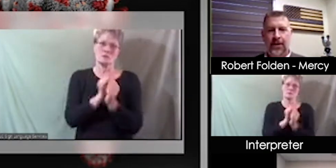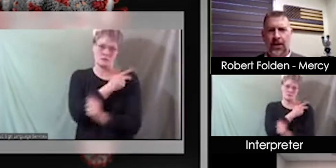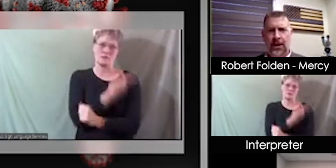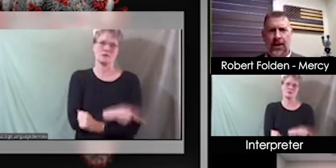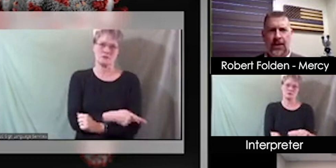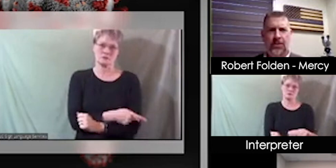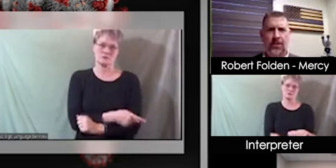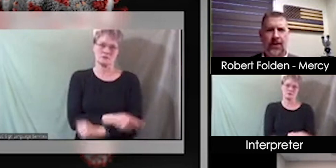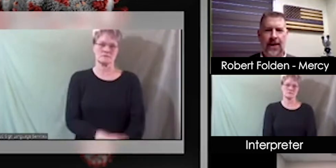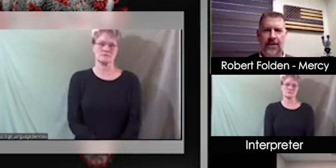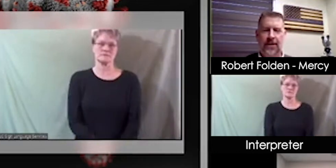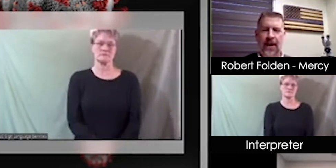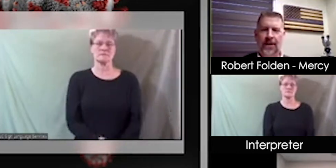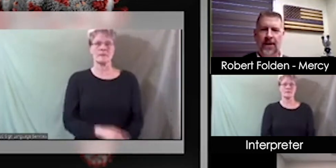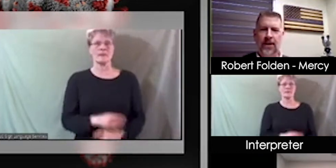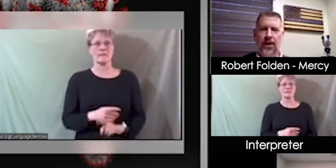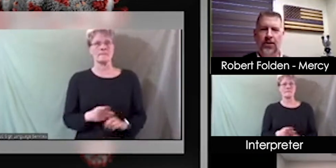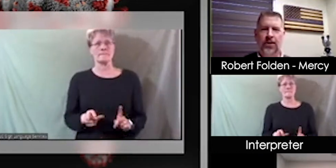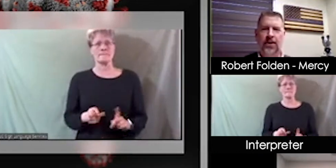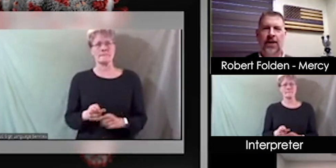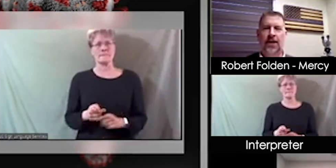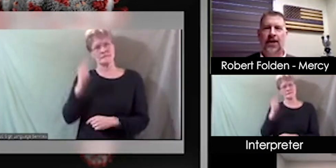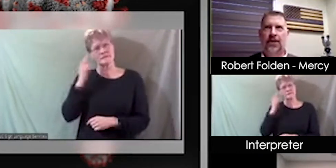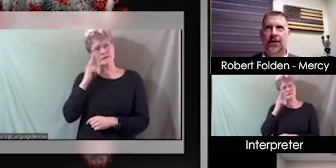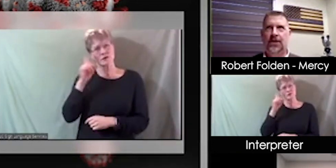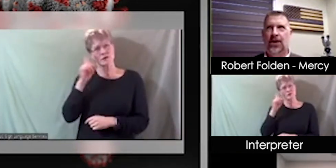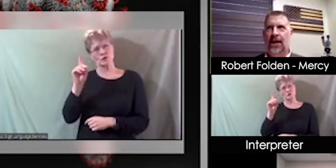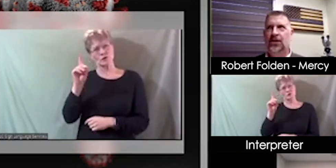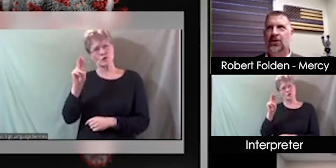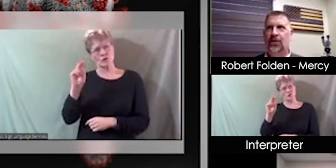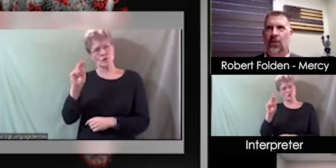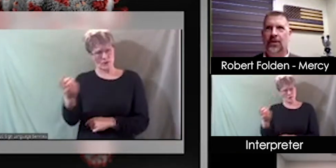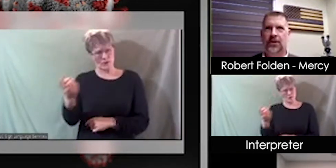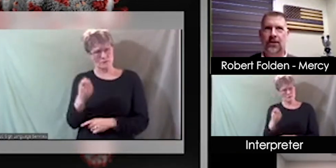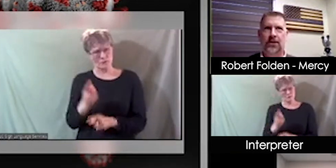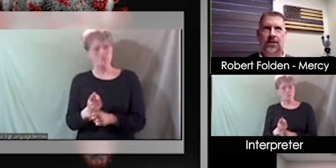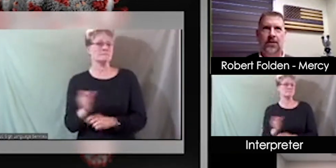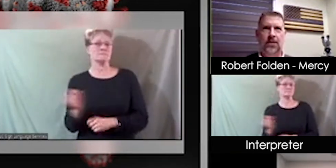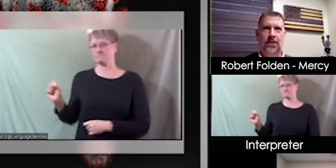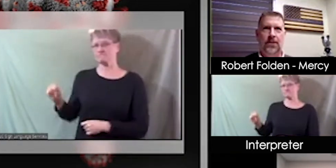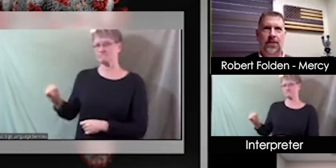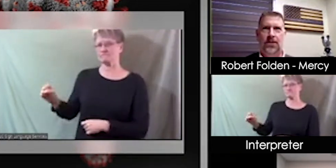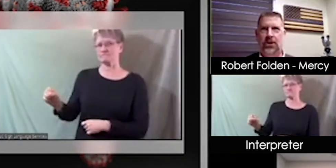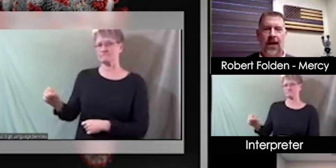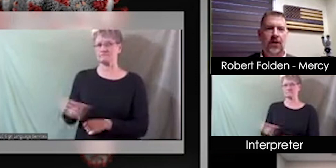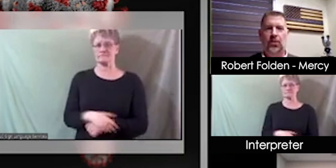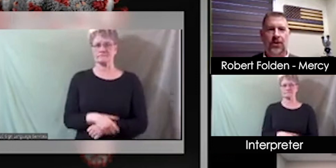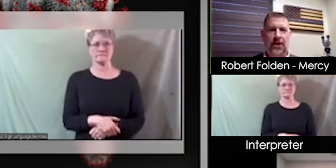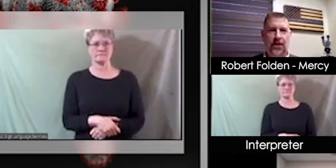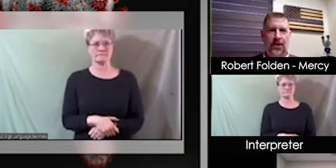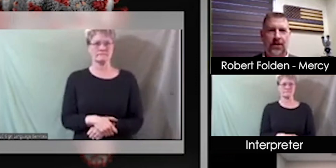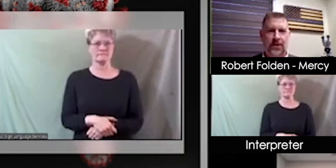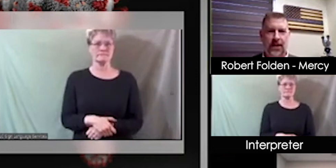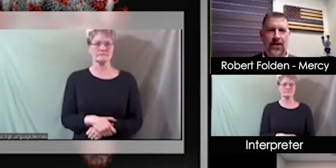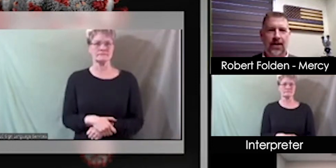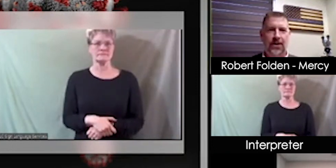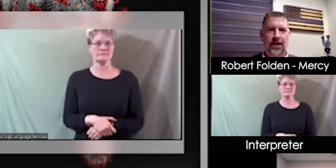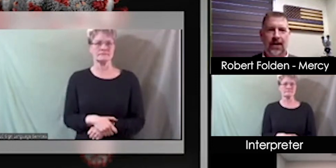Donnie I think that was you they asked ask that question the challenge for us is a challenge we're seeing across the entire nation and